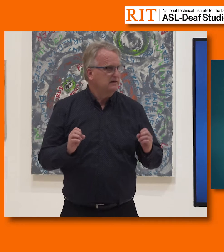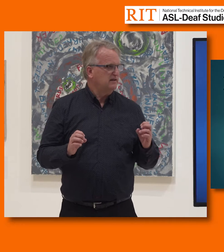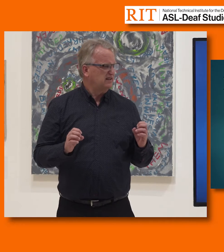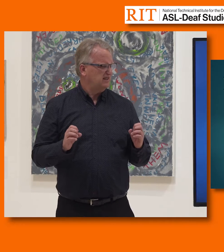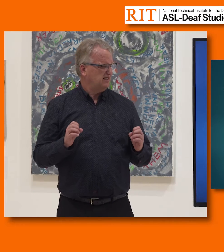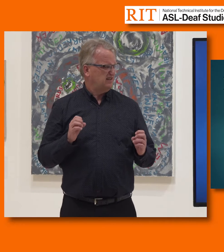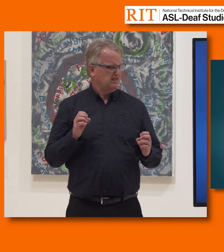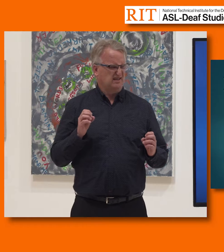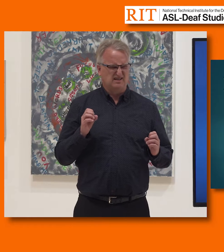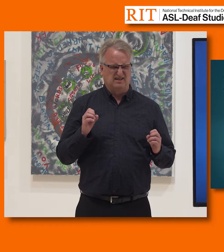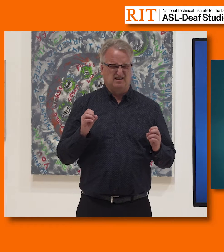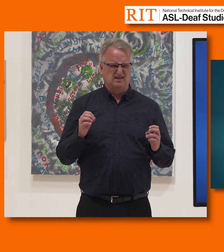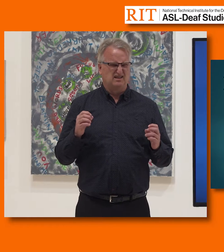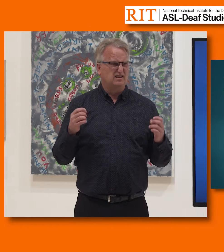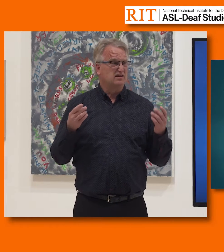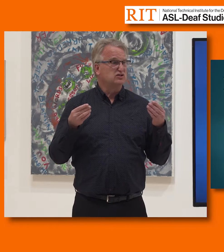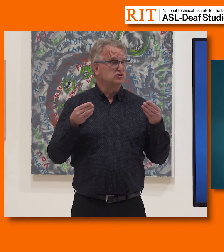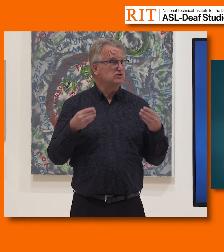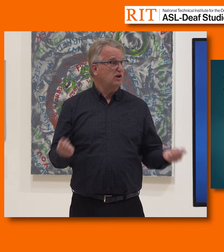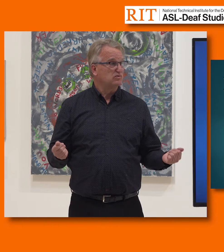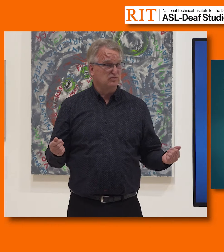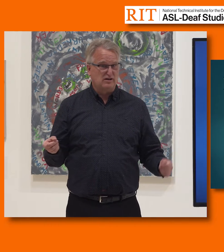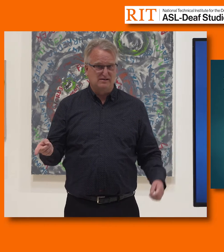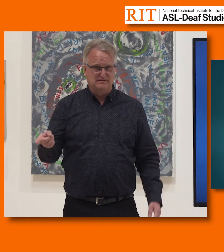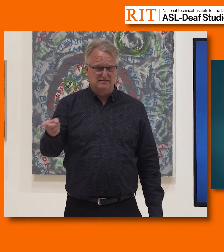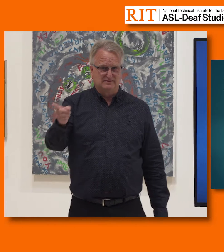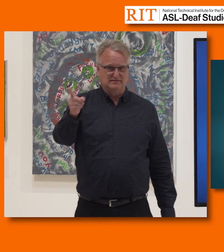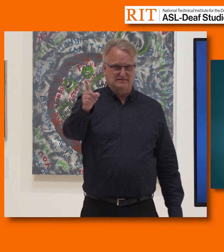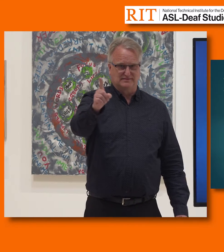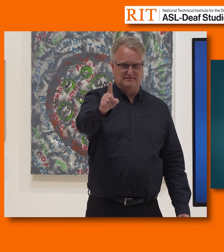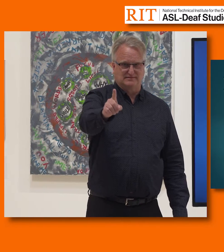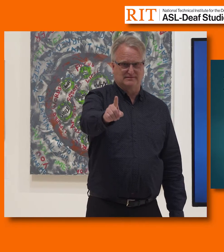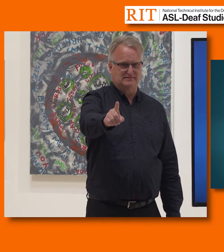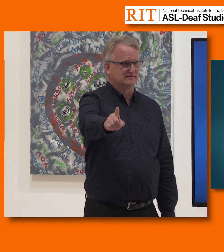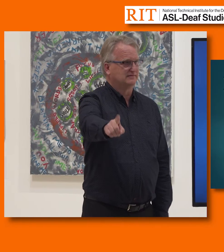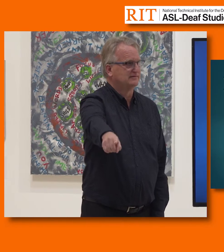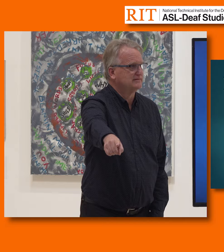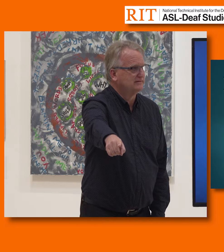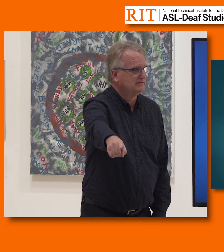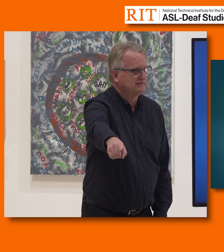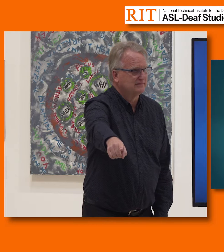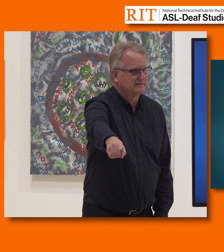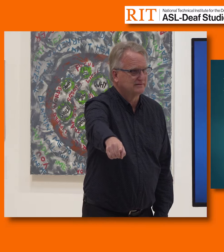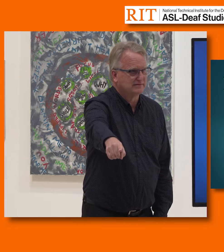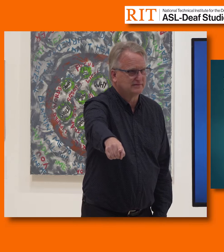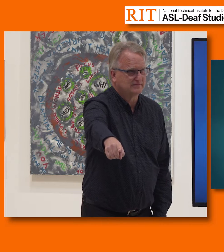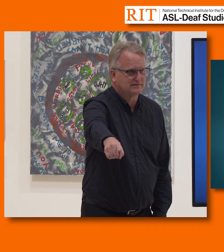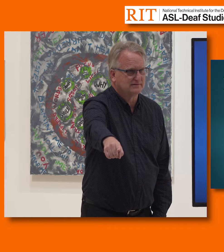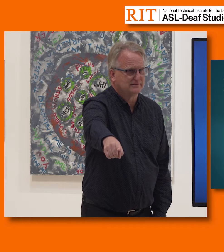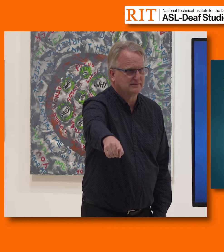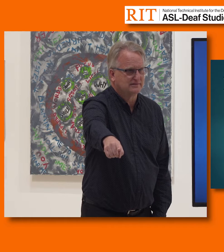when they're working into spoken English. So, the solution you'll see here in the room is to have another interpreter.